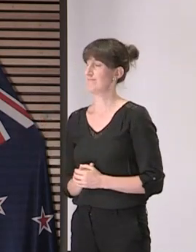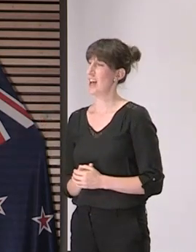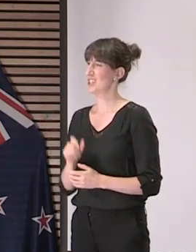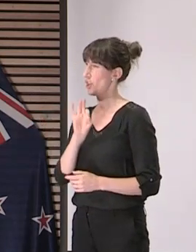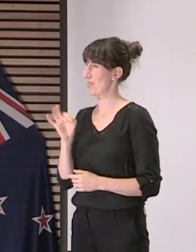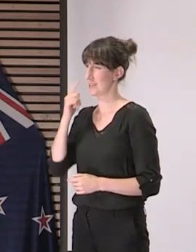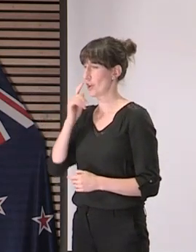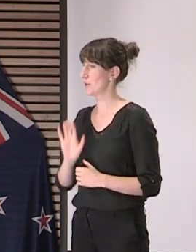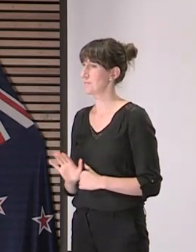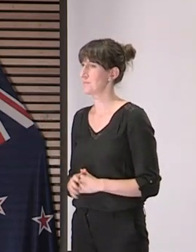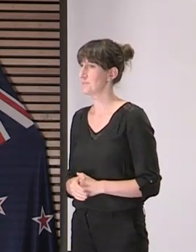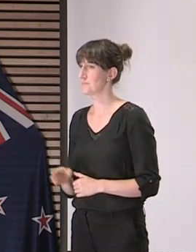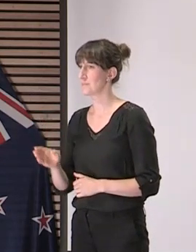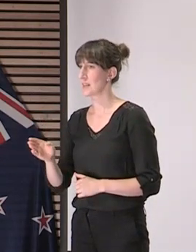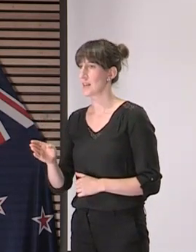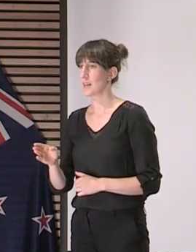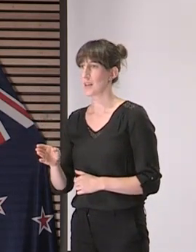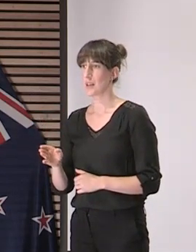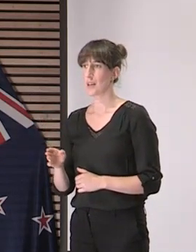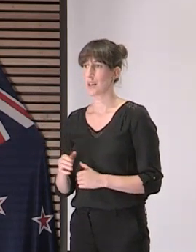the answer. I wouldn't expect